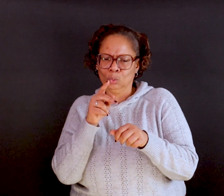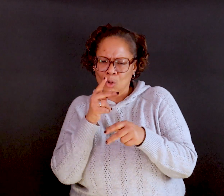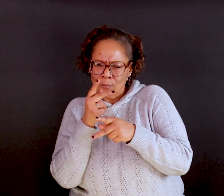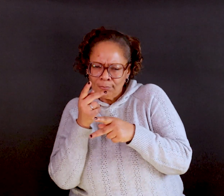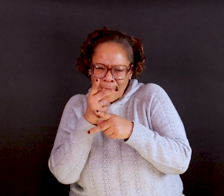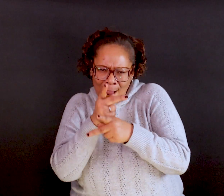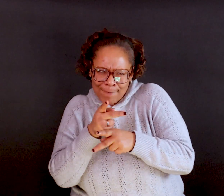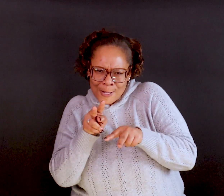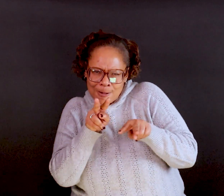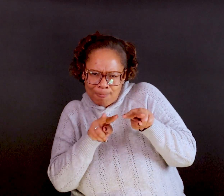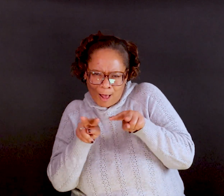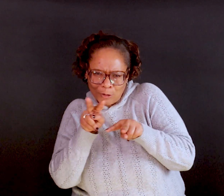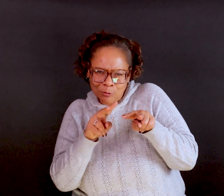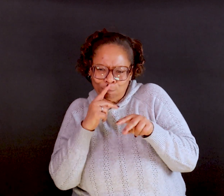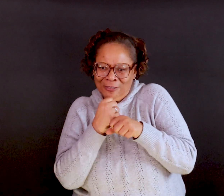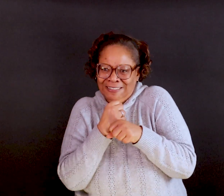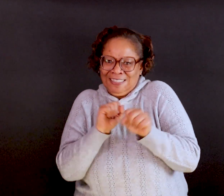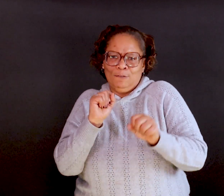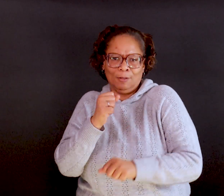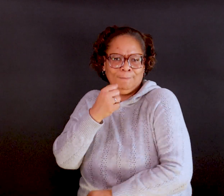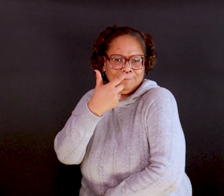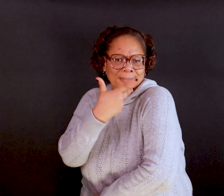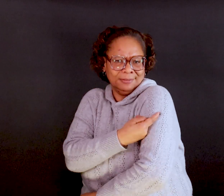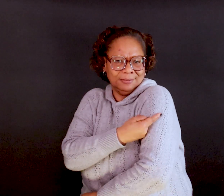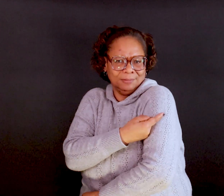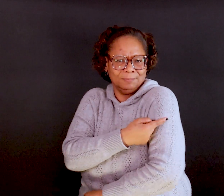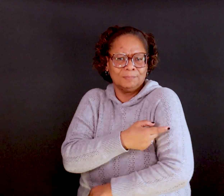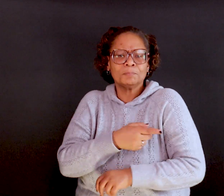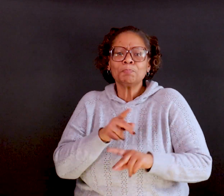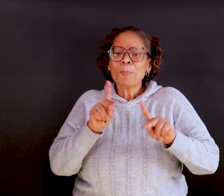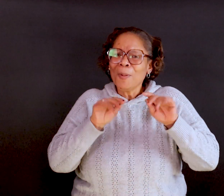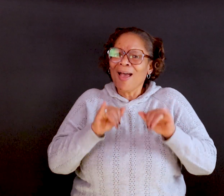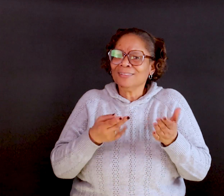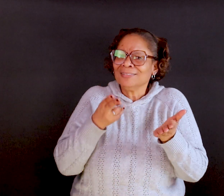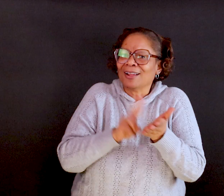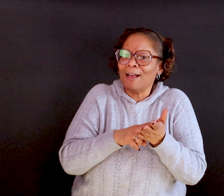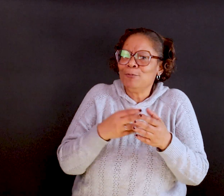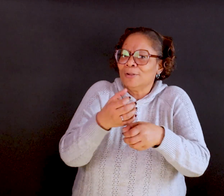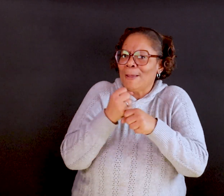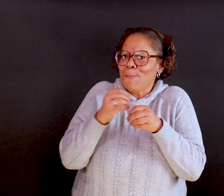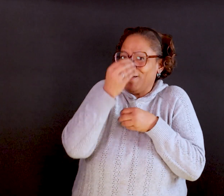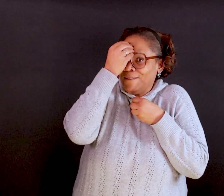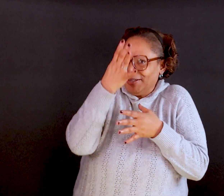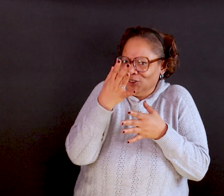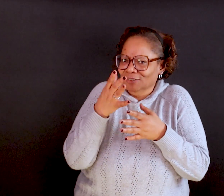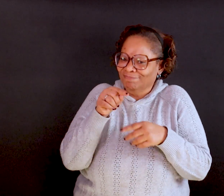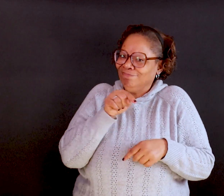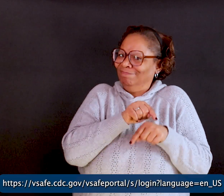CDC uses to closely monitor the safety of vaccines.